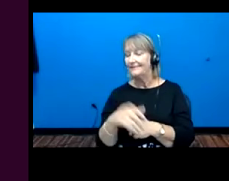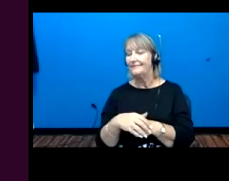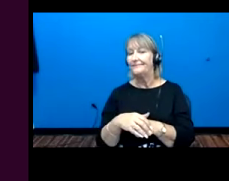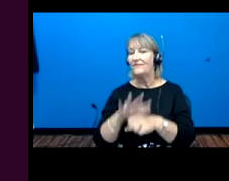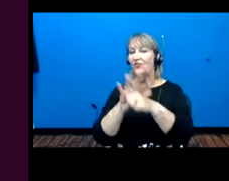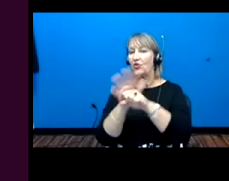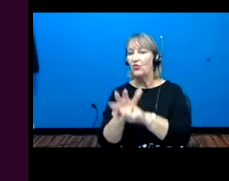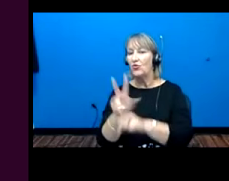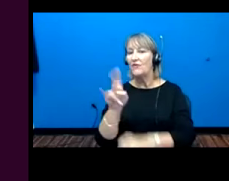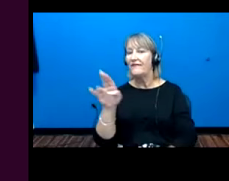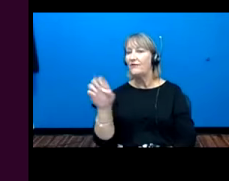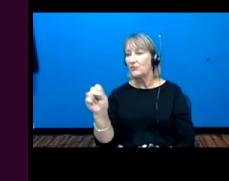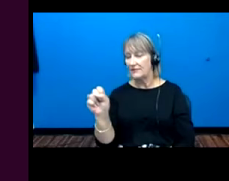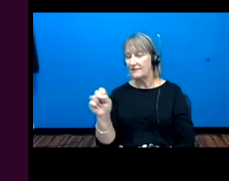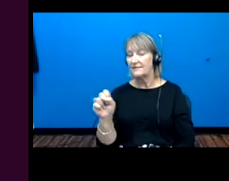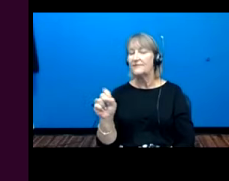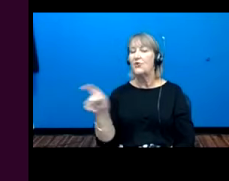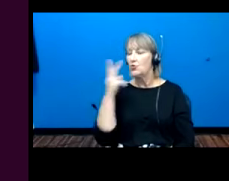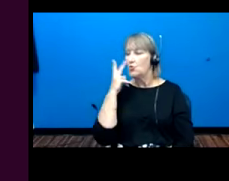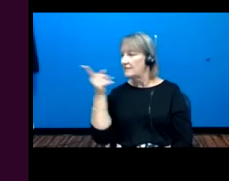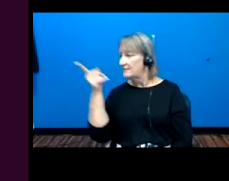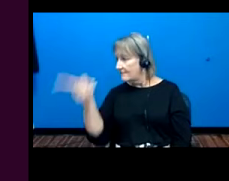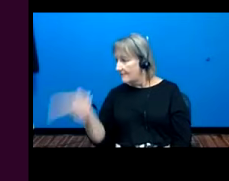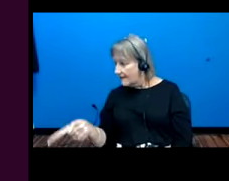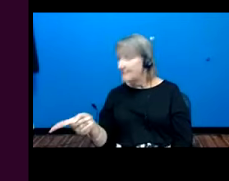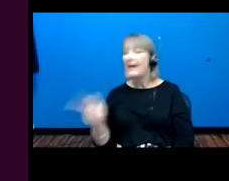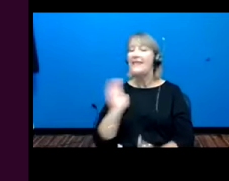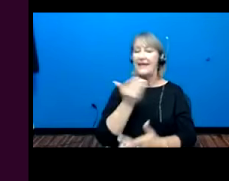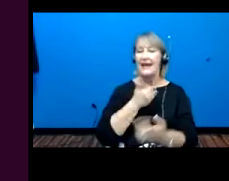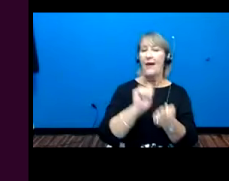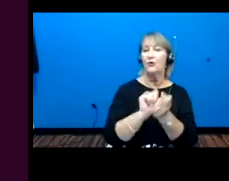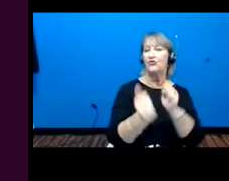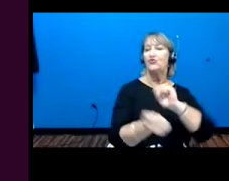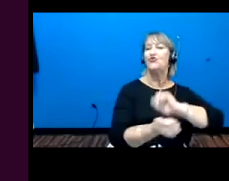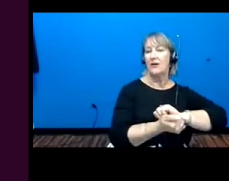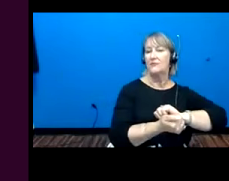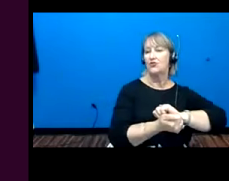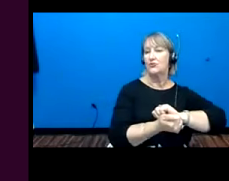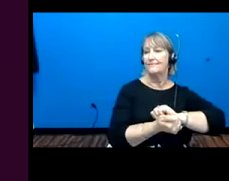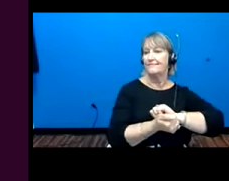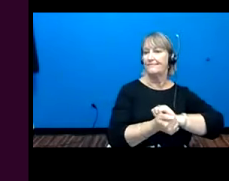to see the full original guidance. So, again, we just wanted to keep it simple, straightforward,